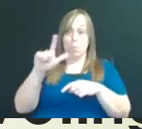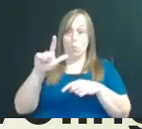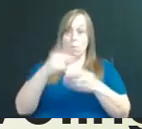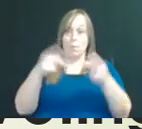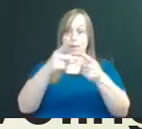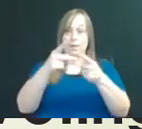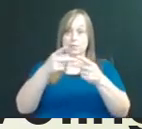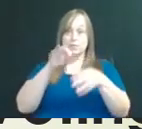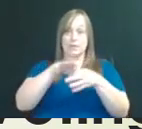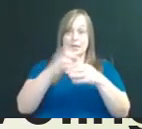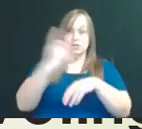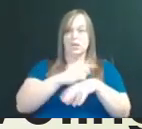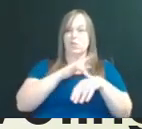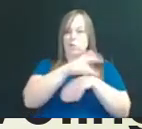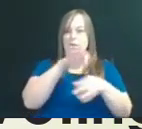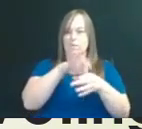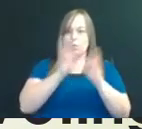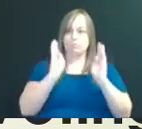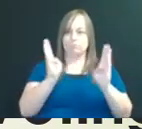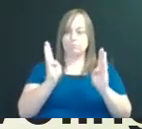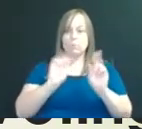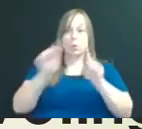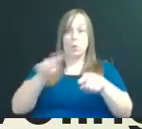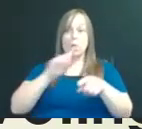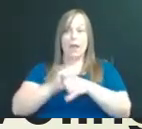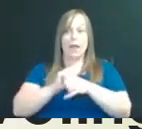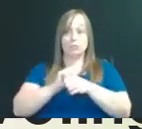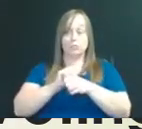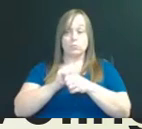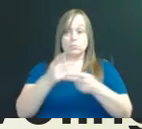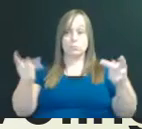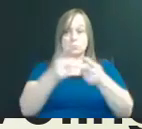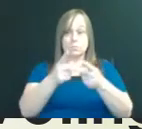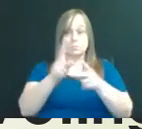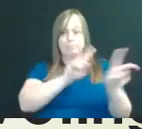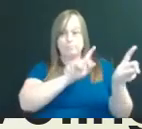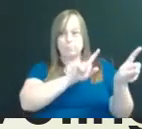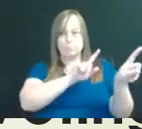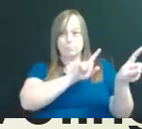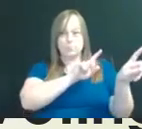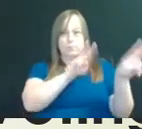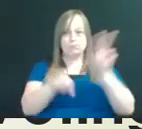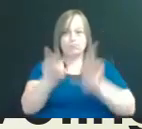and during early voting and survey them to make sure that they are accessible.